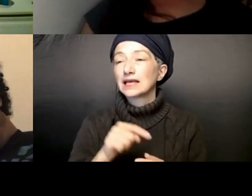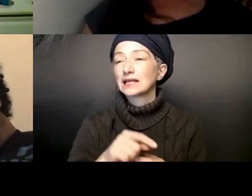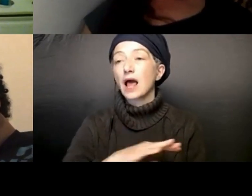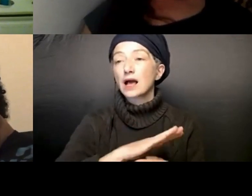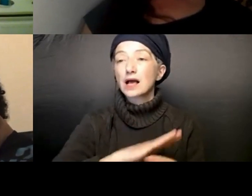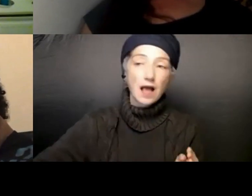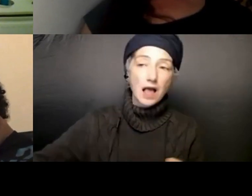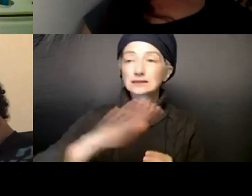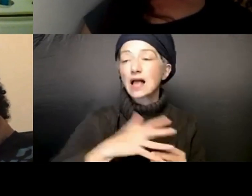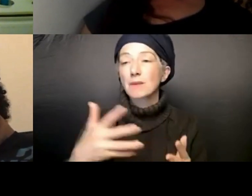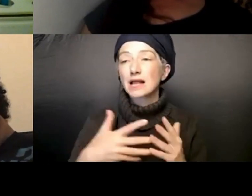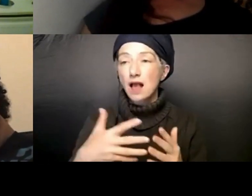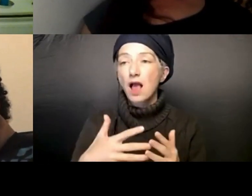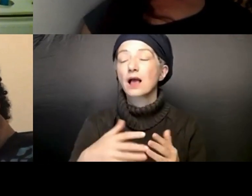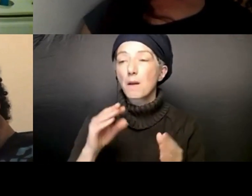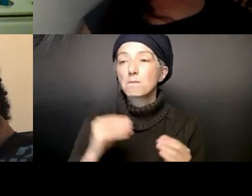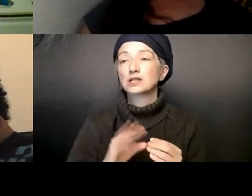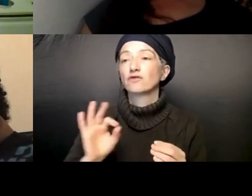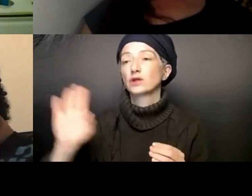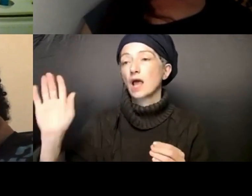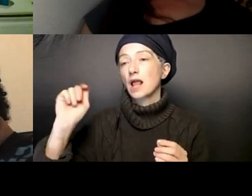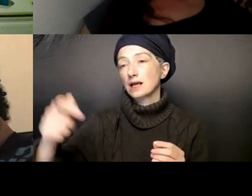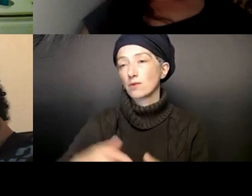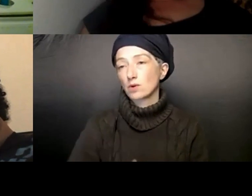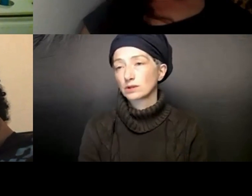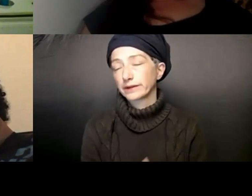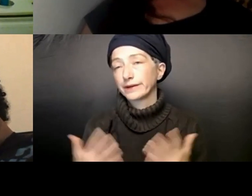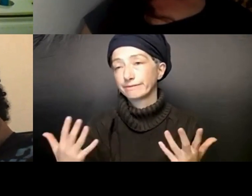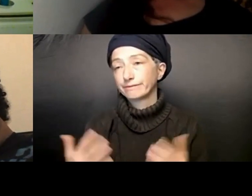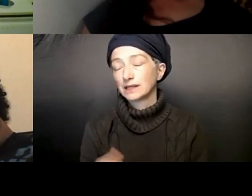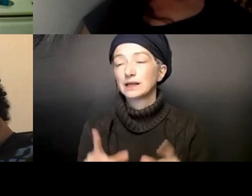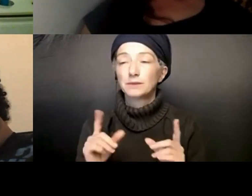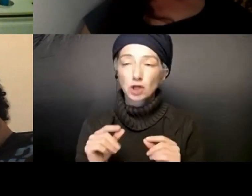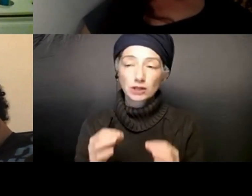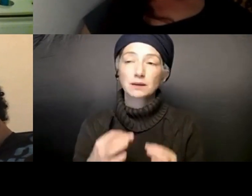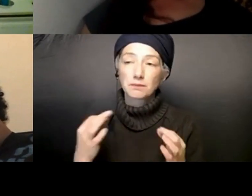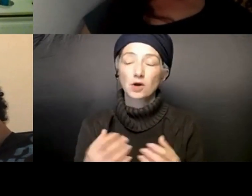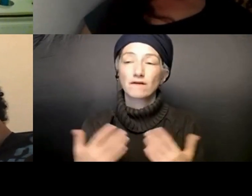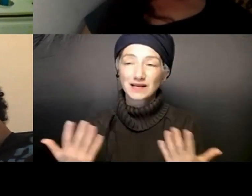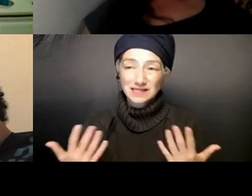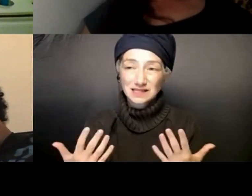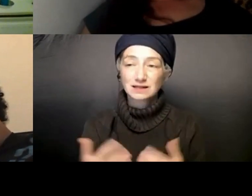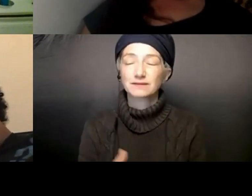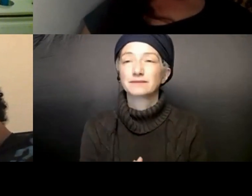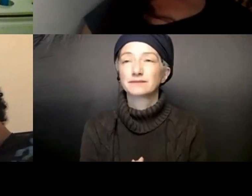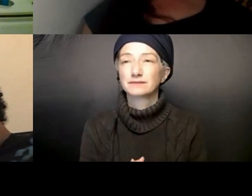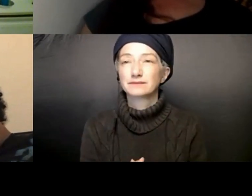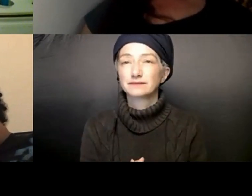This speaks to the need of opening up theatrical form."